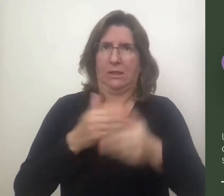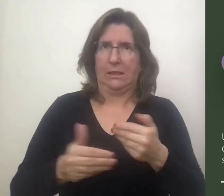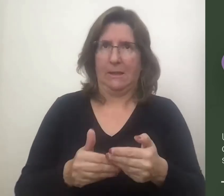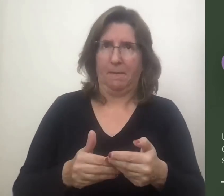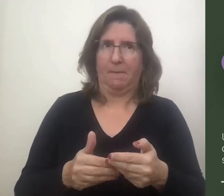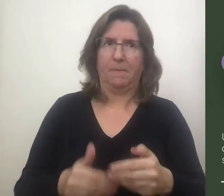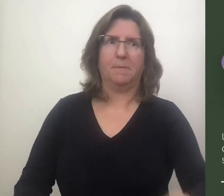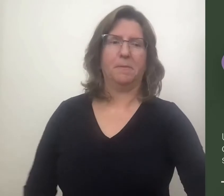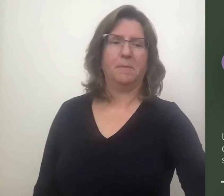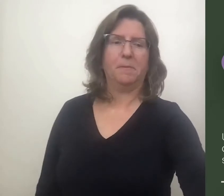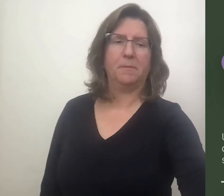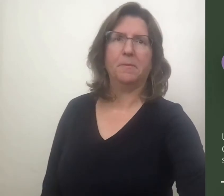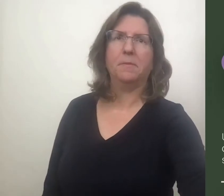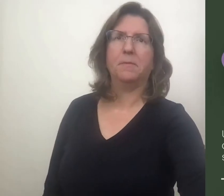and visual processing.